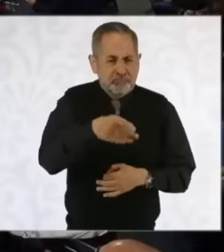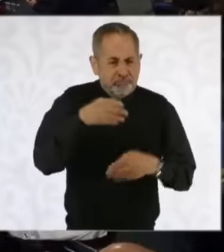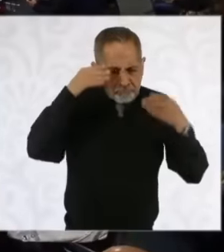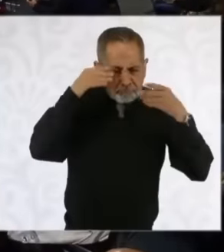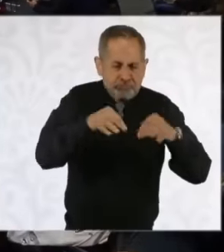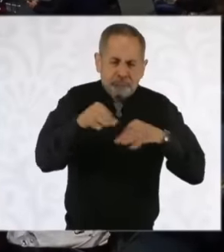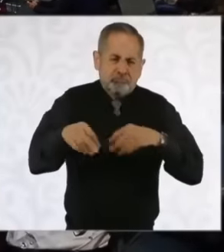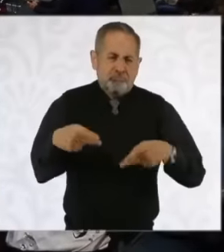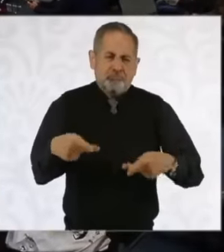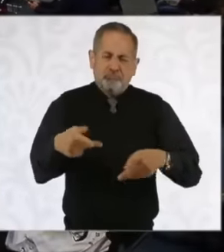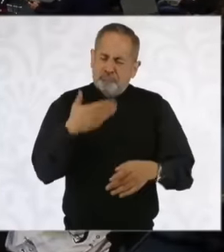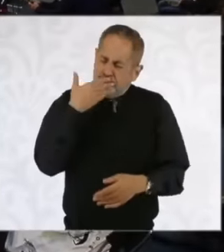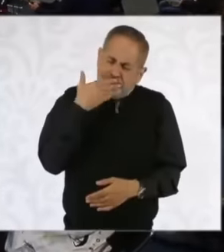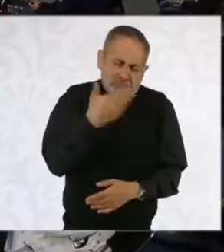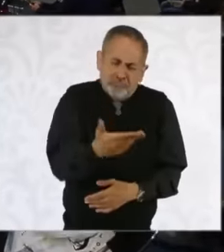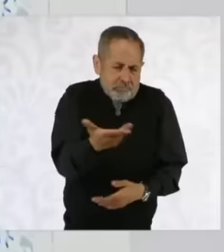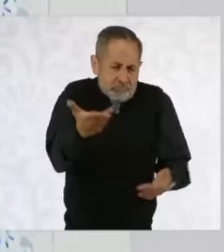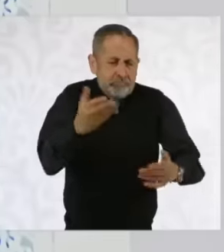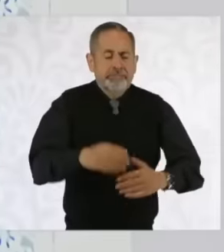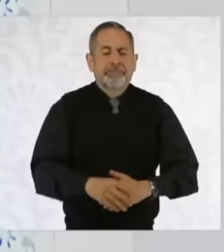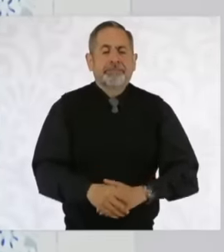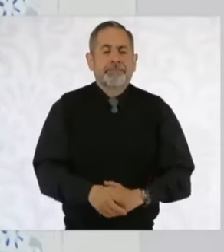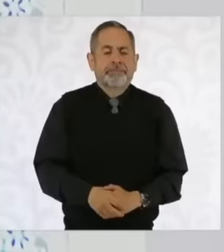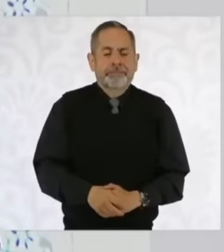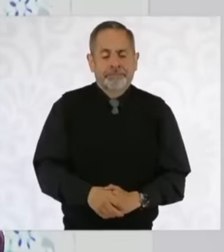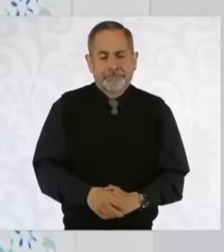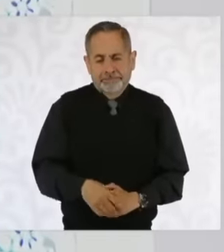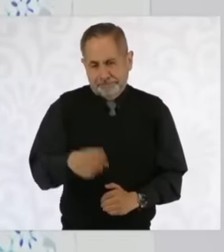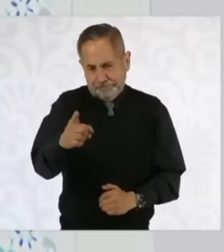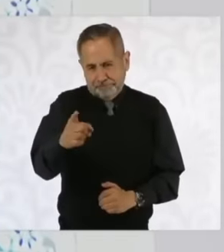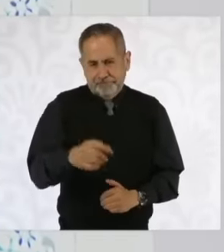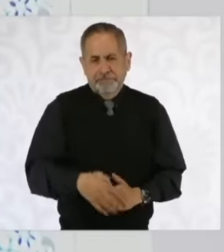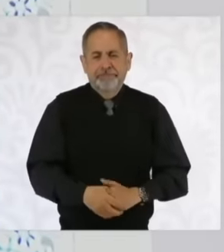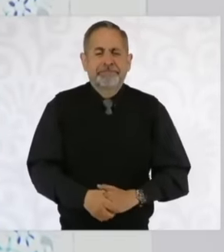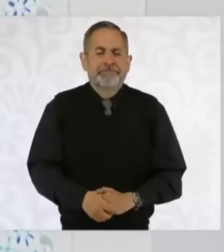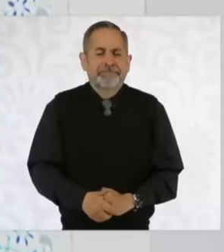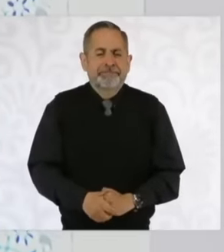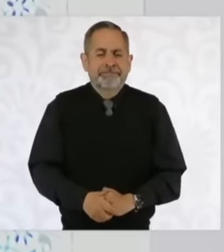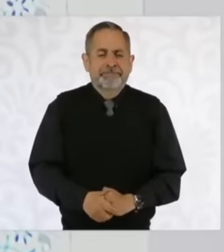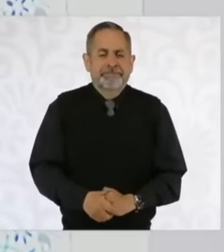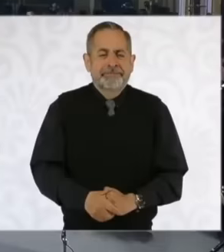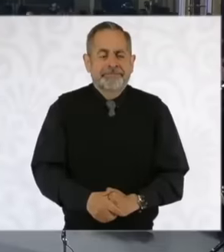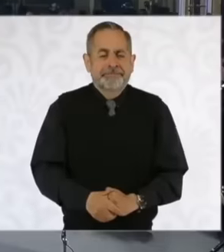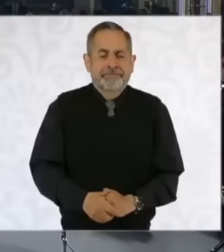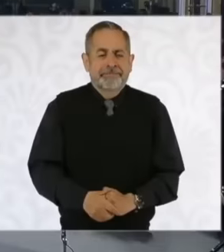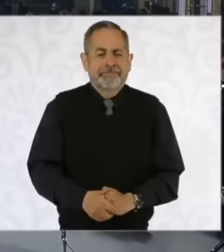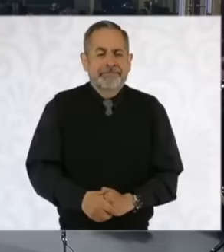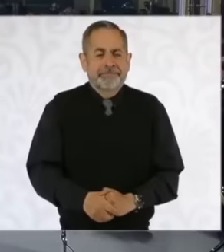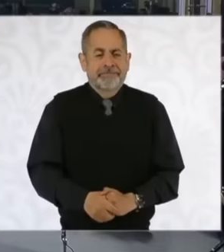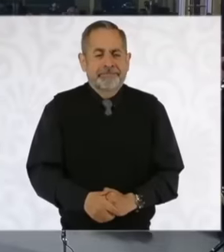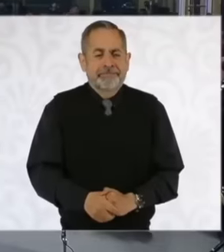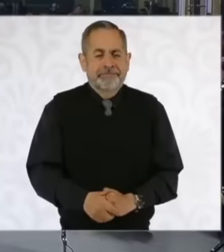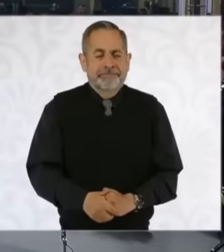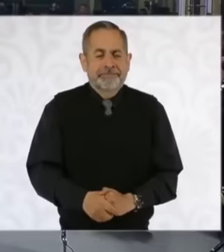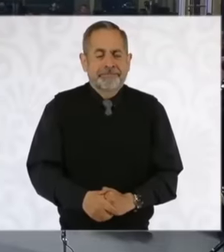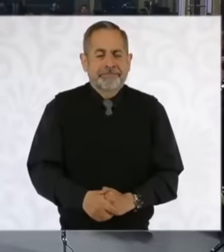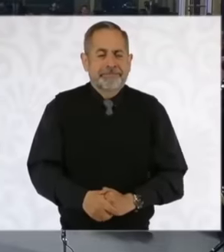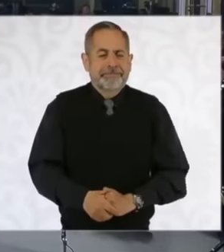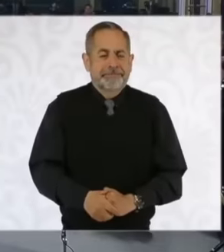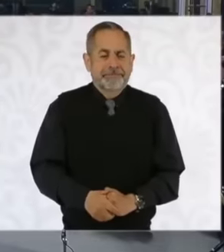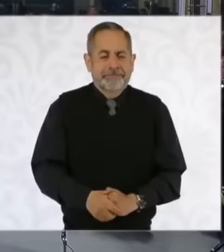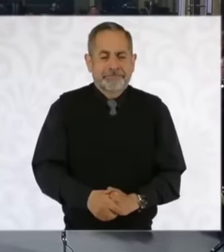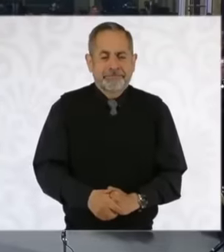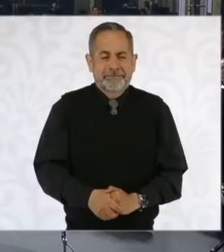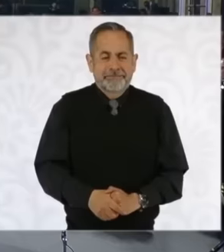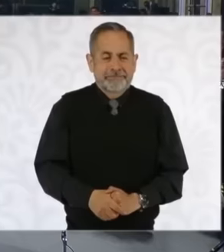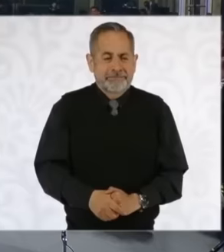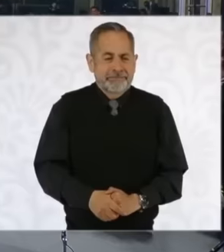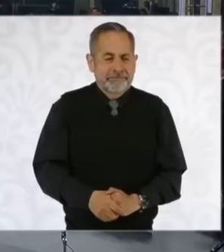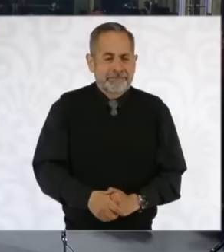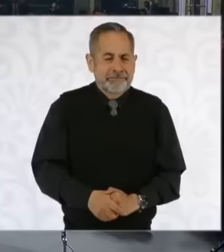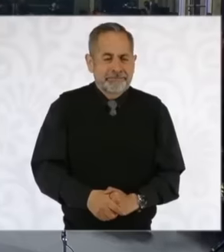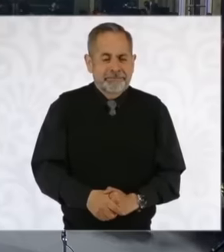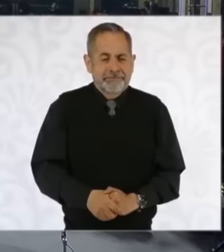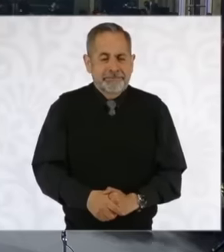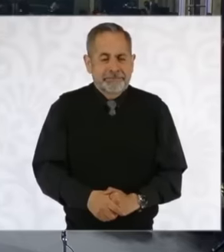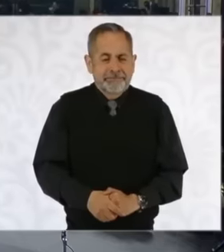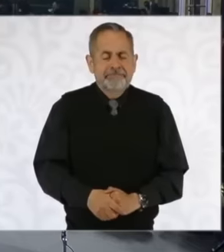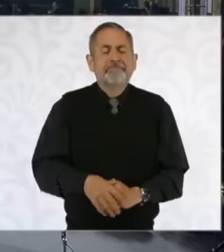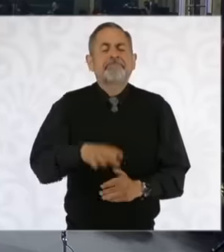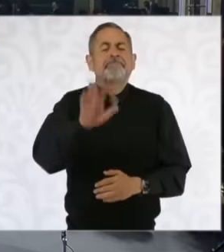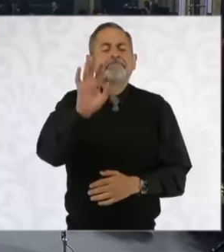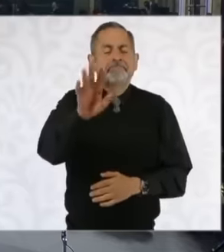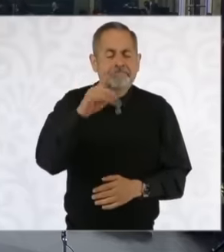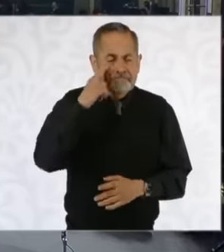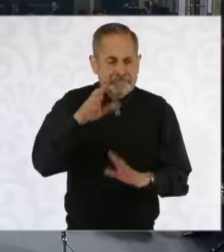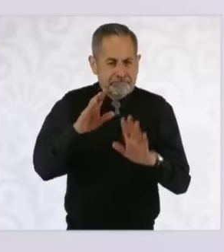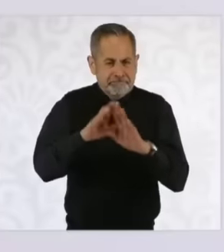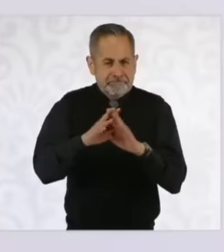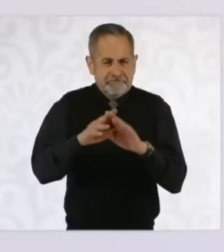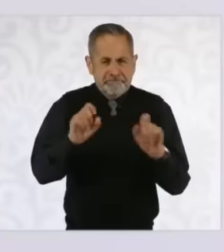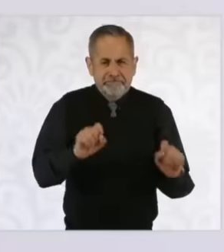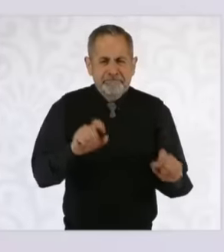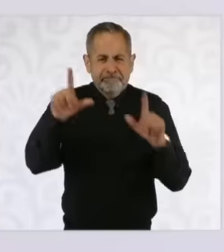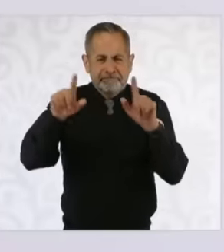activity Ah now we are going to pass the image of the questionnaire so that it